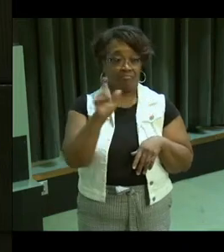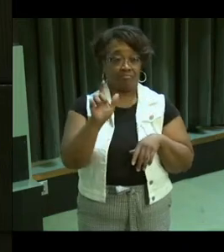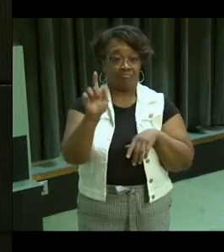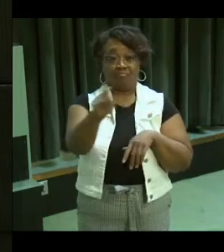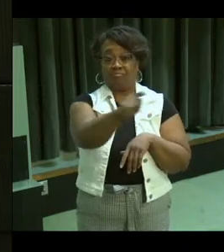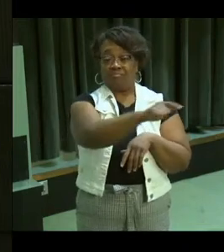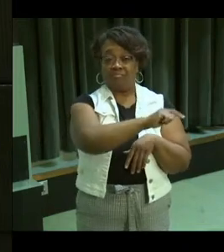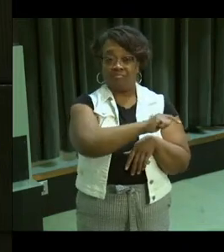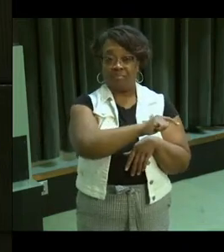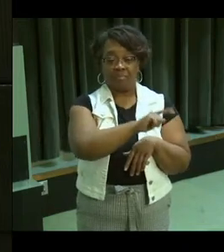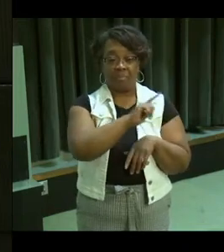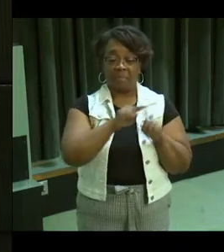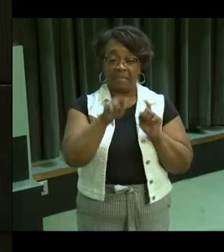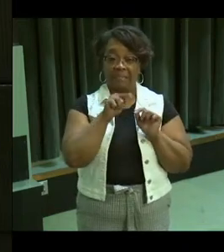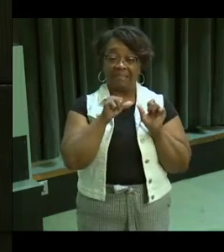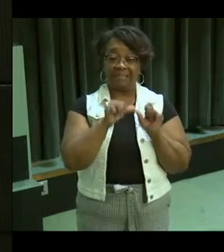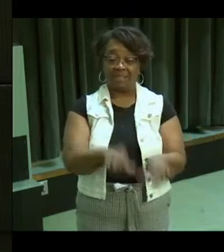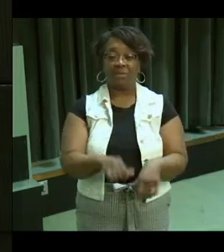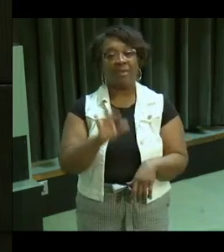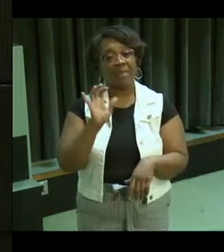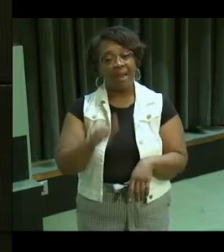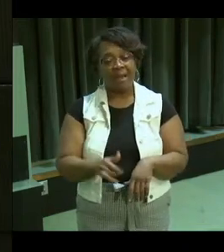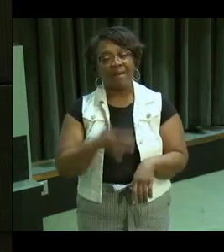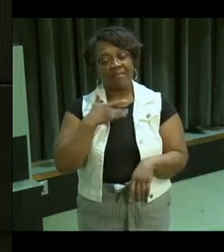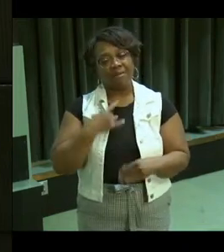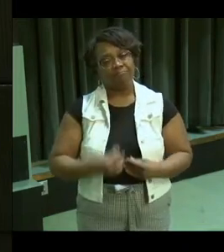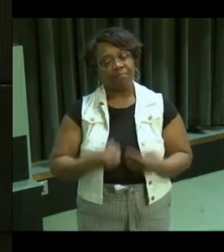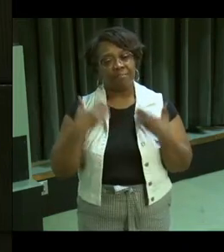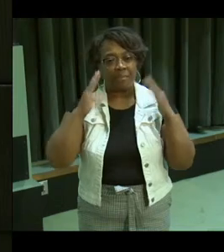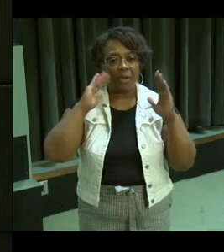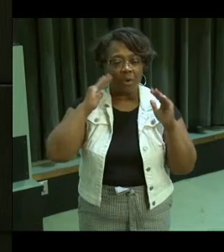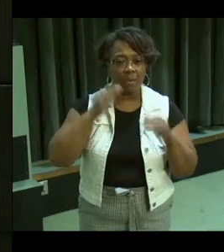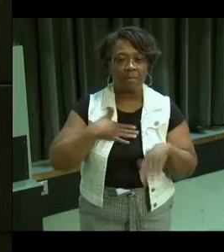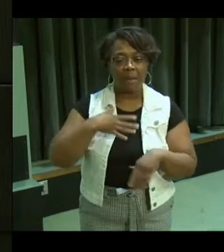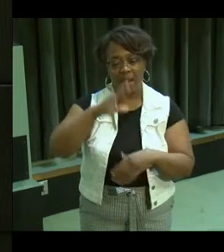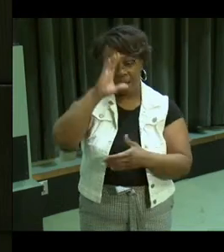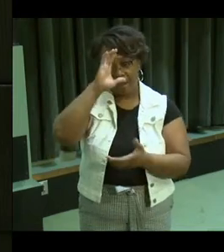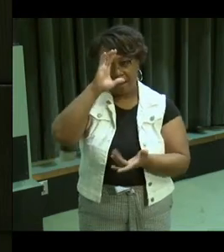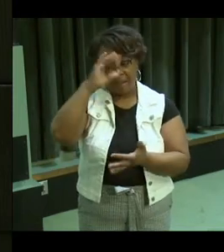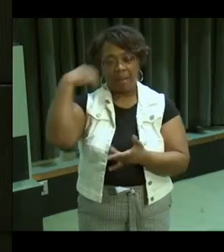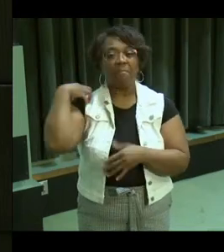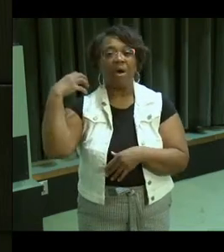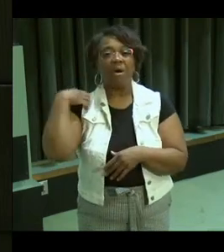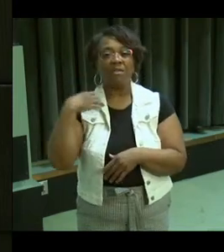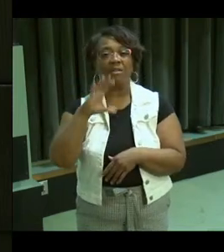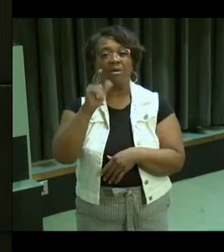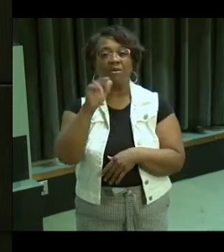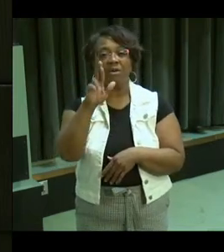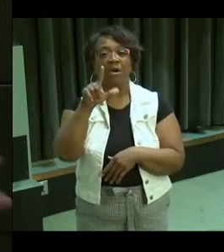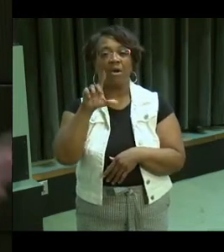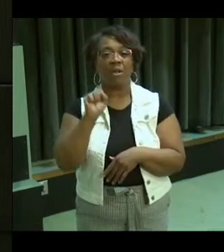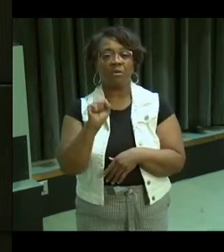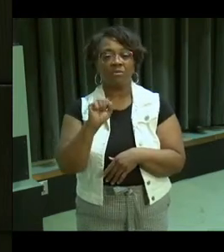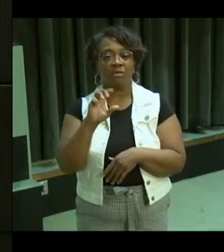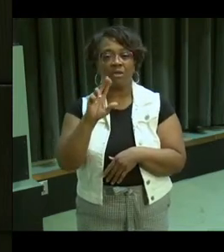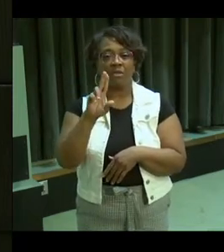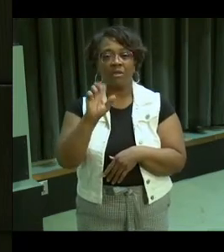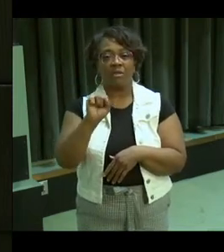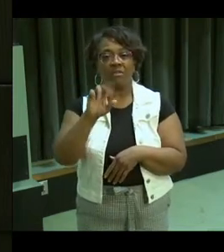it. But things like that, you know, give me hope. My boss,